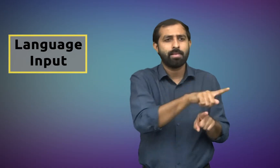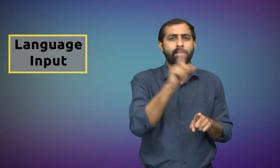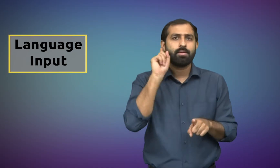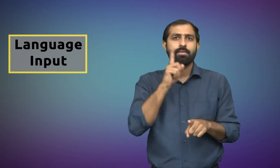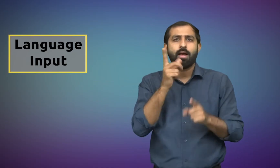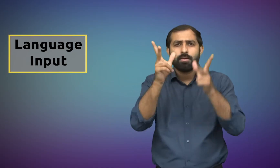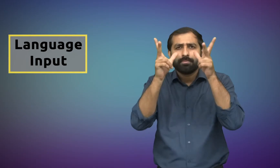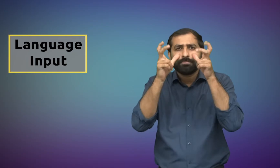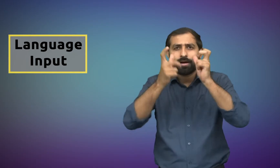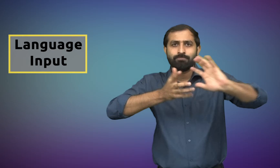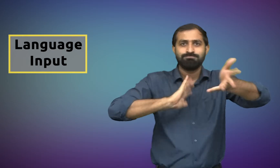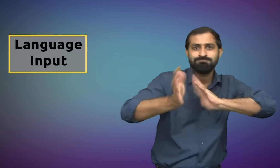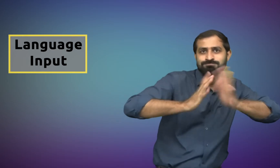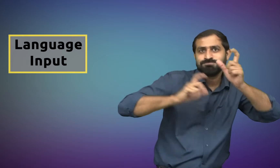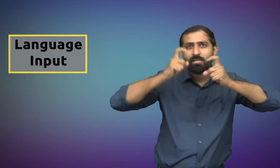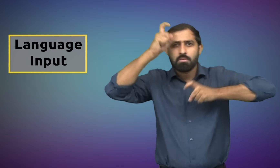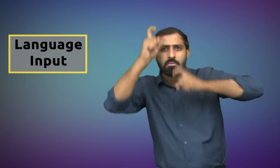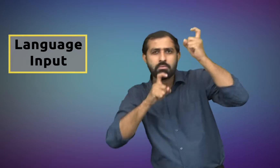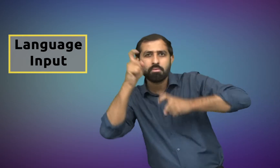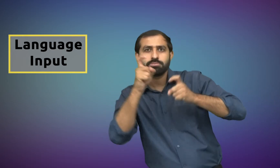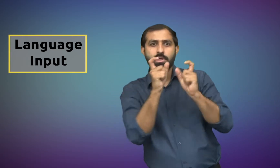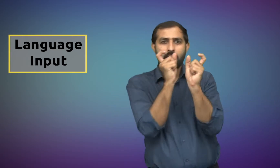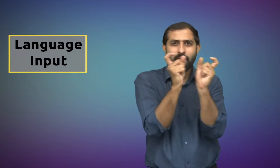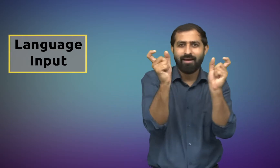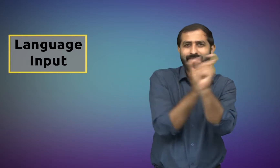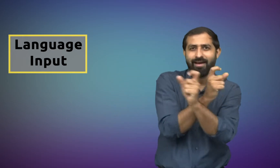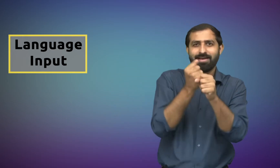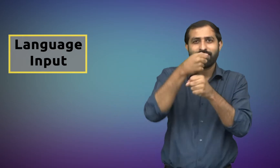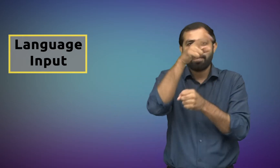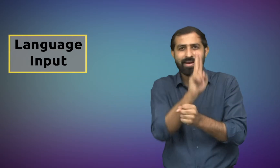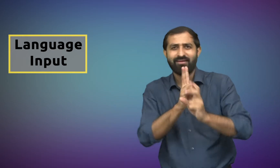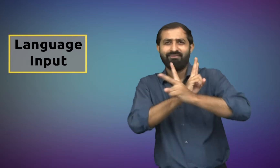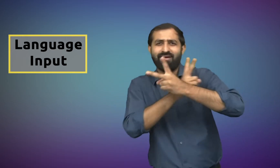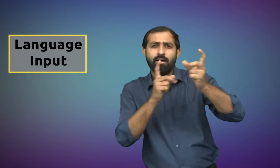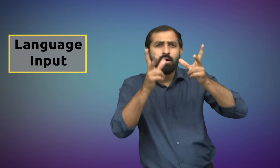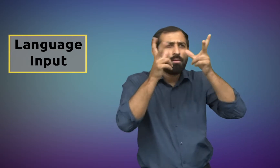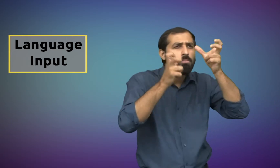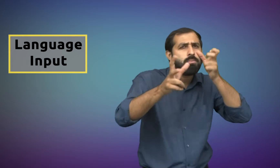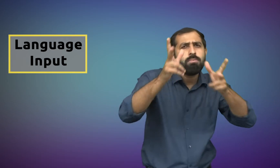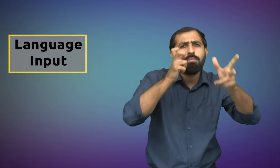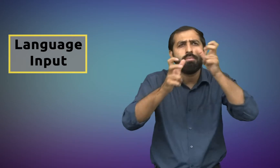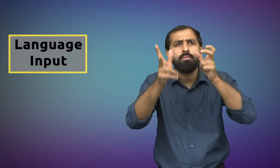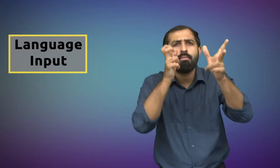Similarly, a deaf child receives language input visually and acquires the intricacies of sign language